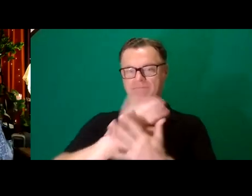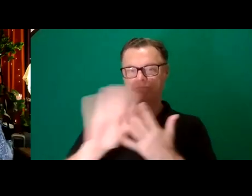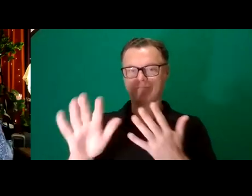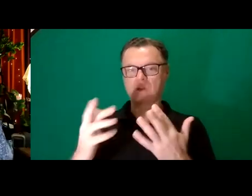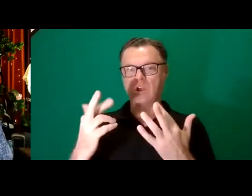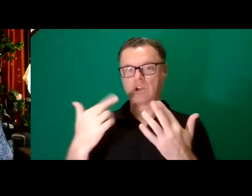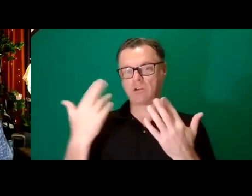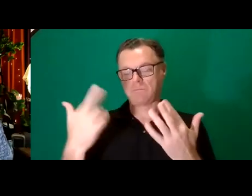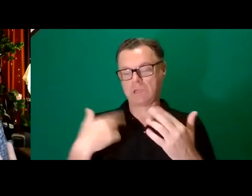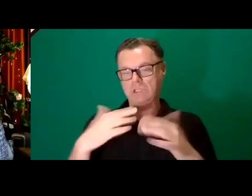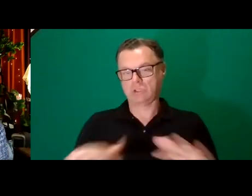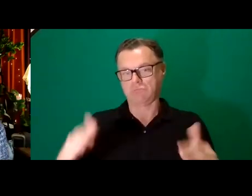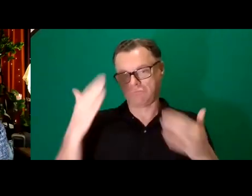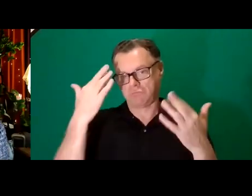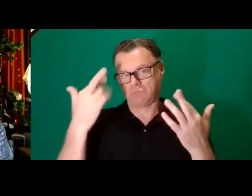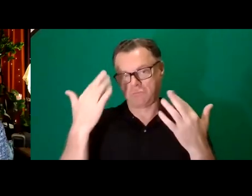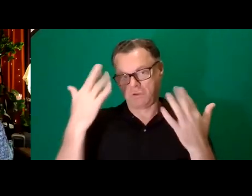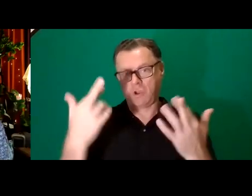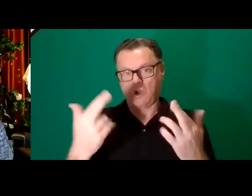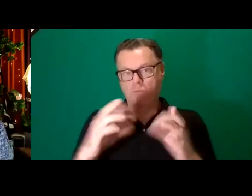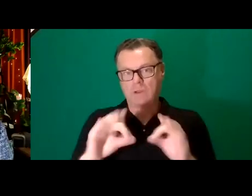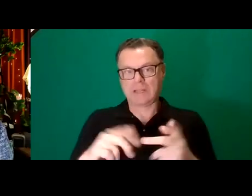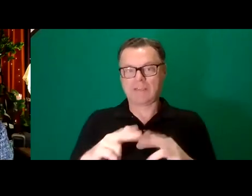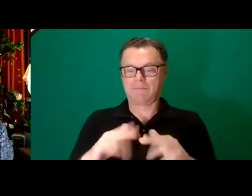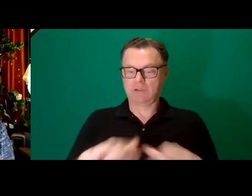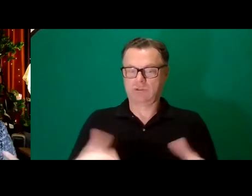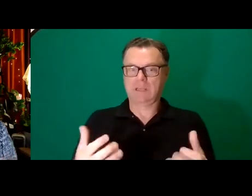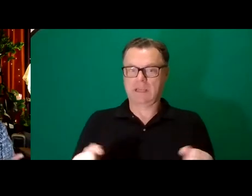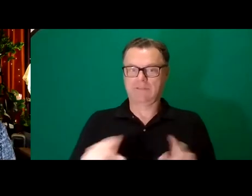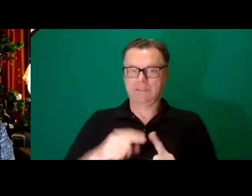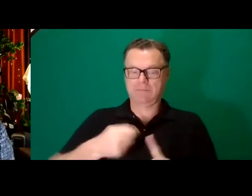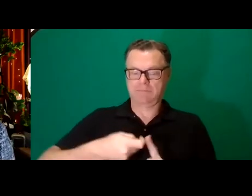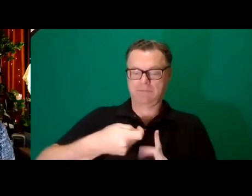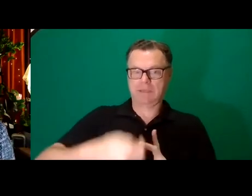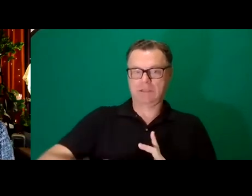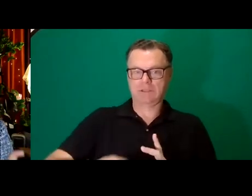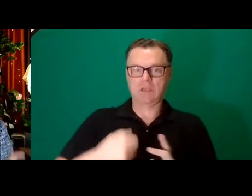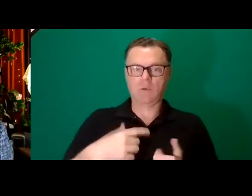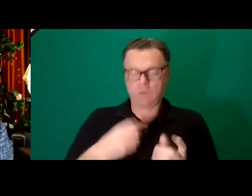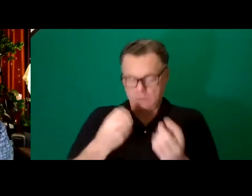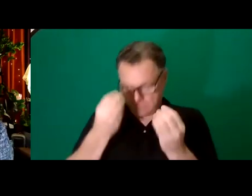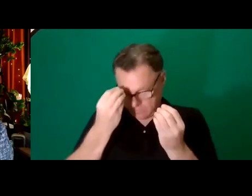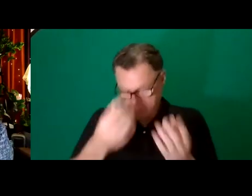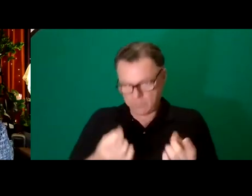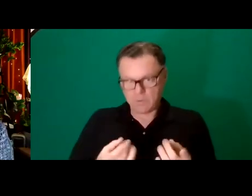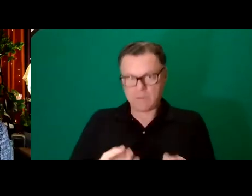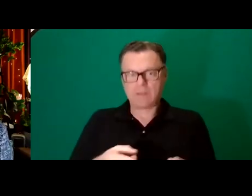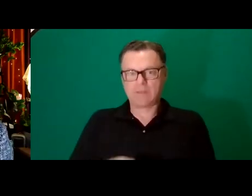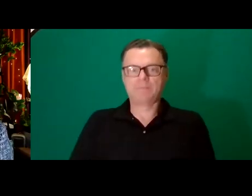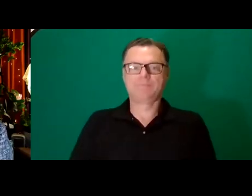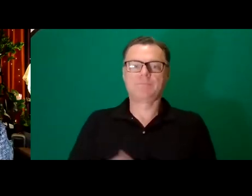children, but if they do have it, I want to prepare them. I want them to be better prepared. I want them to have more knowledge and information.